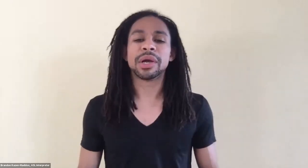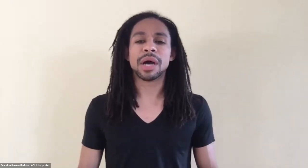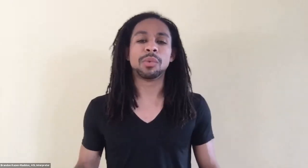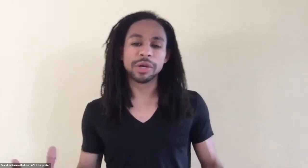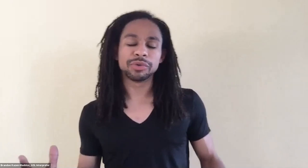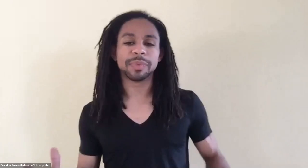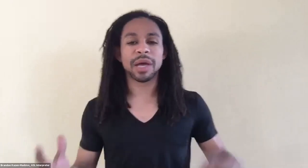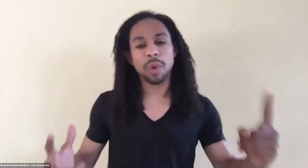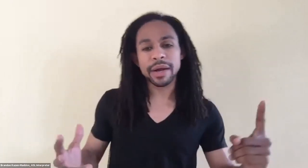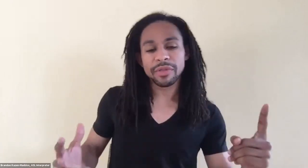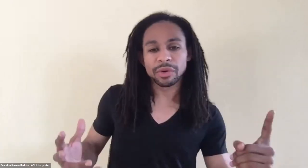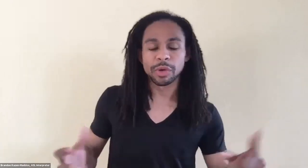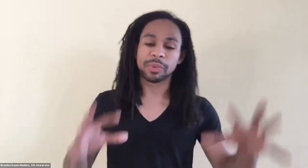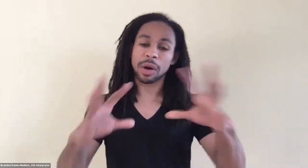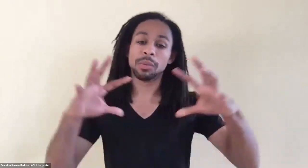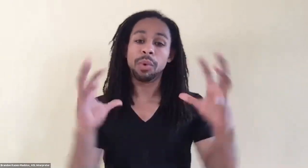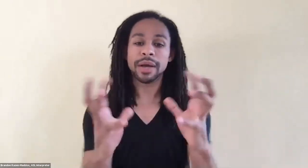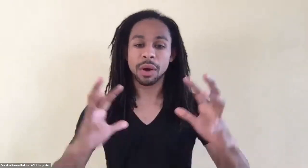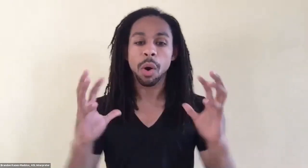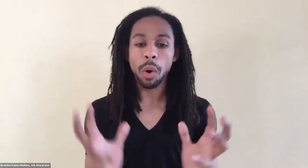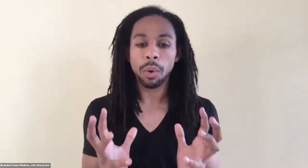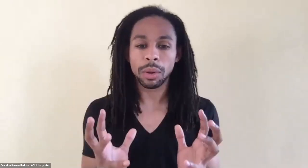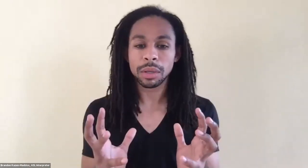We are not one group and one other group, we are one whole.